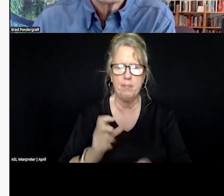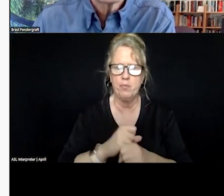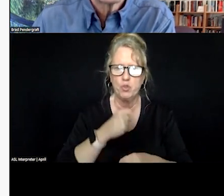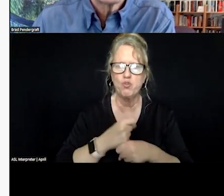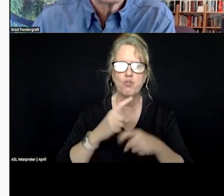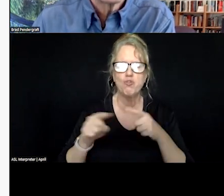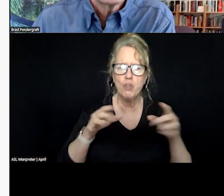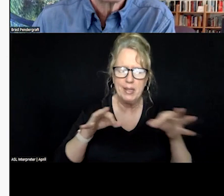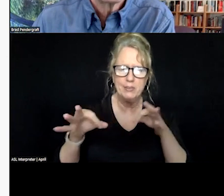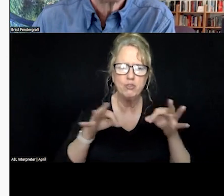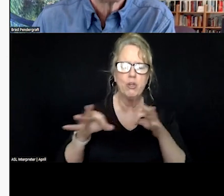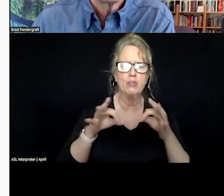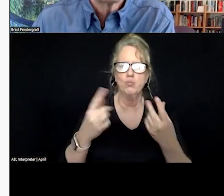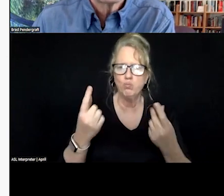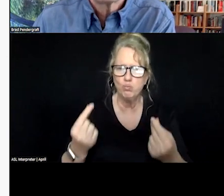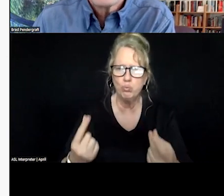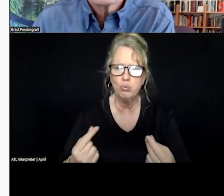IT SHOULD DO AND TO GIVE -- UPLOAD FILES.